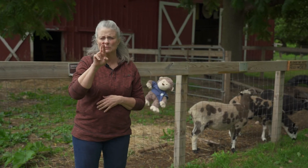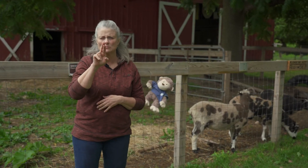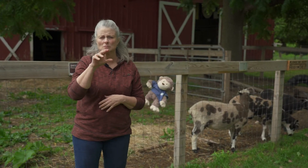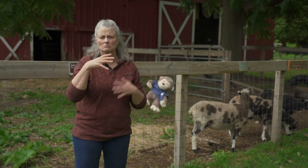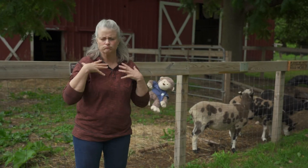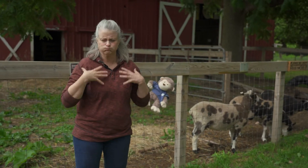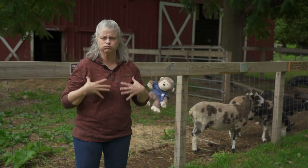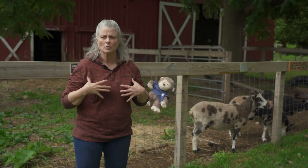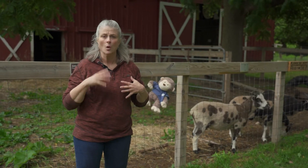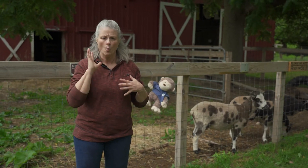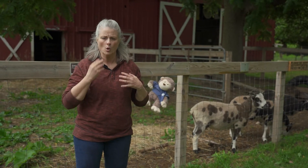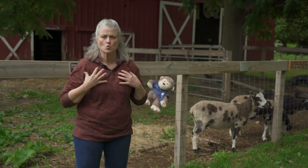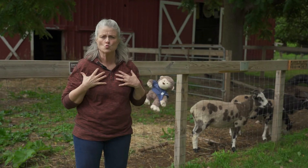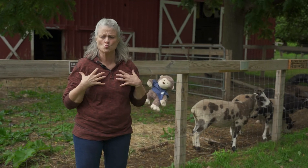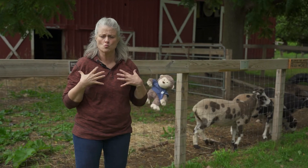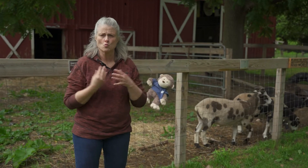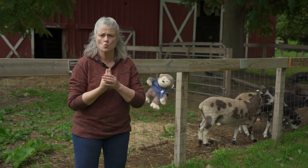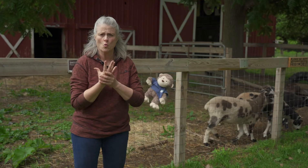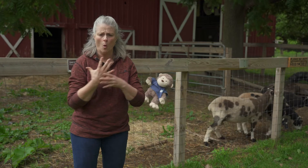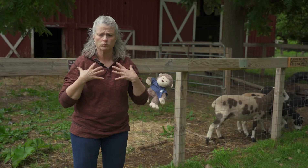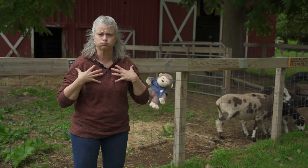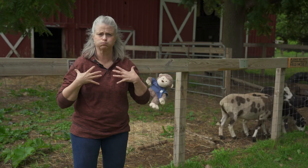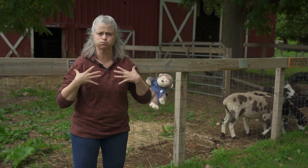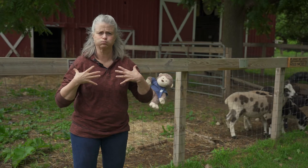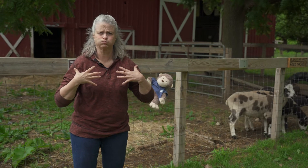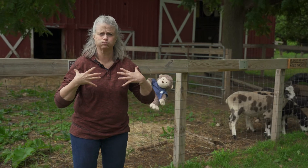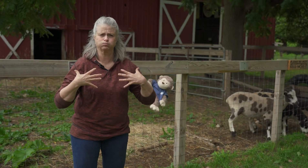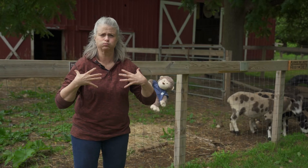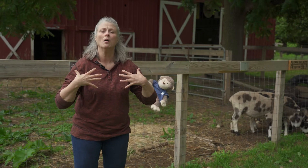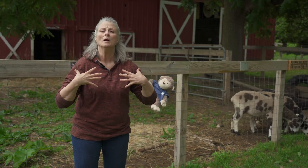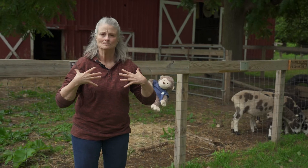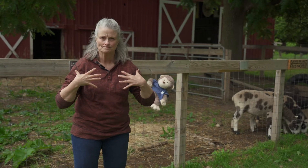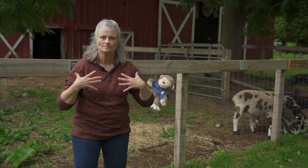It's because of the fur on their body, it's going to grow out and be very thick.